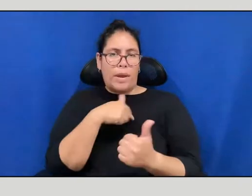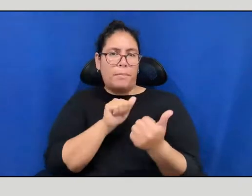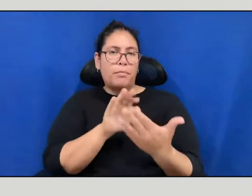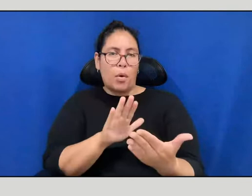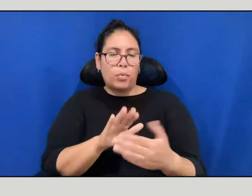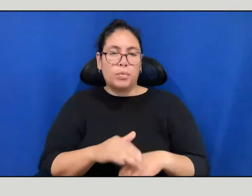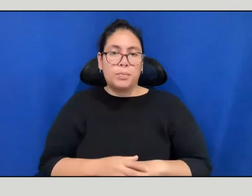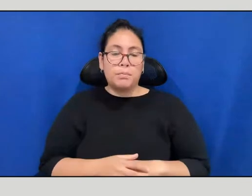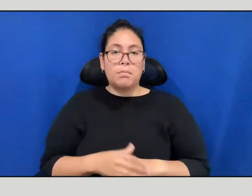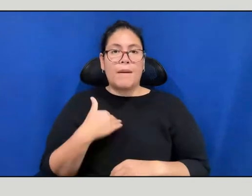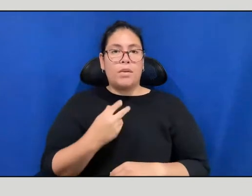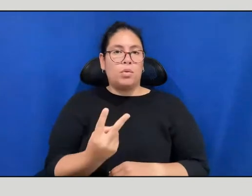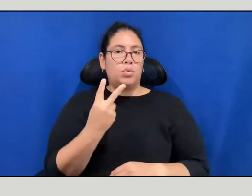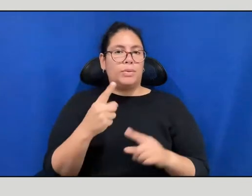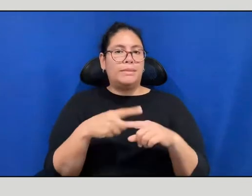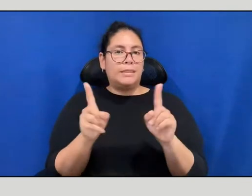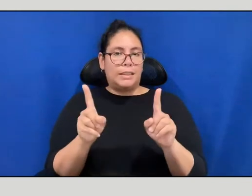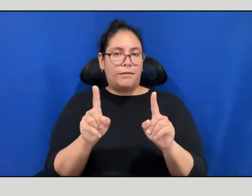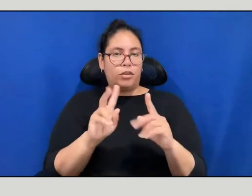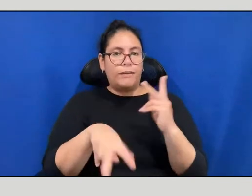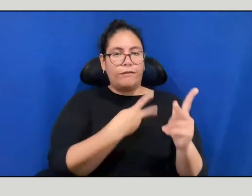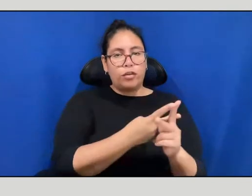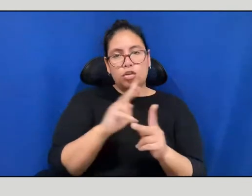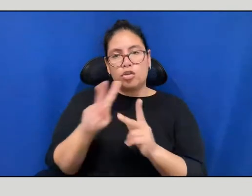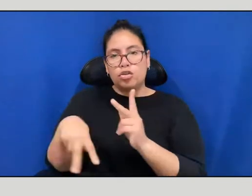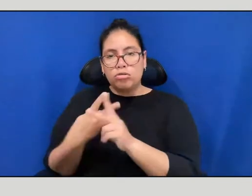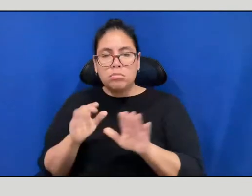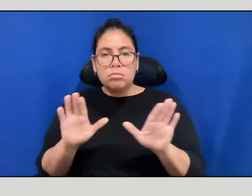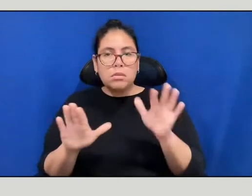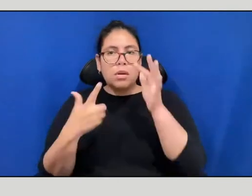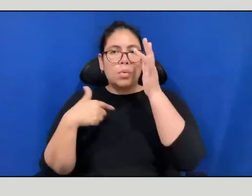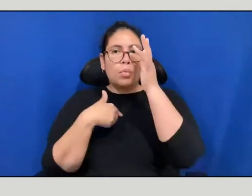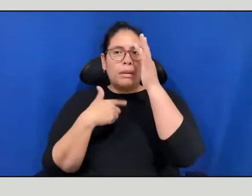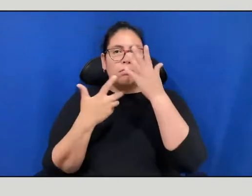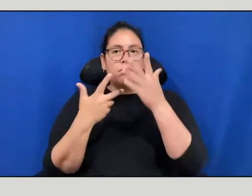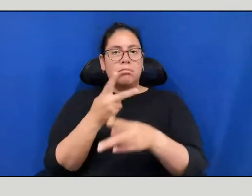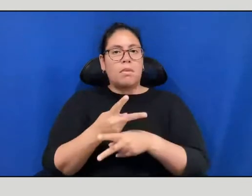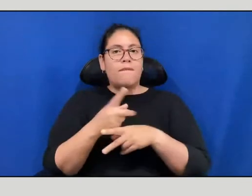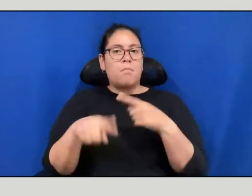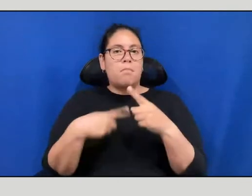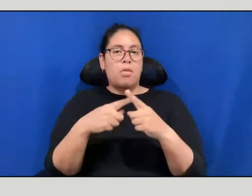We're very careful with the words that we choose. There are some things that we explain